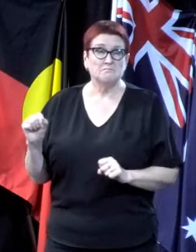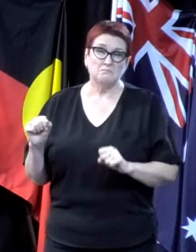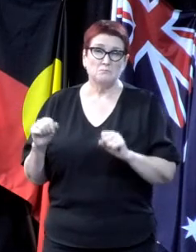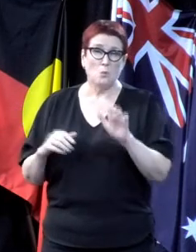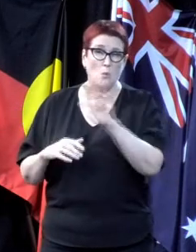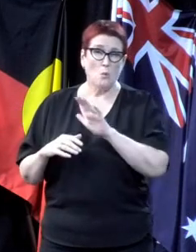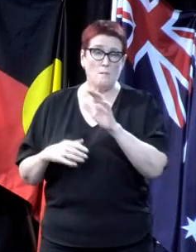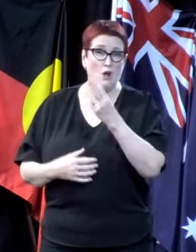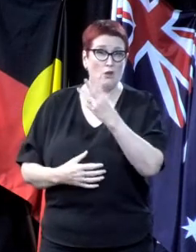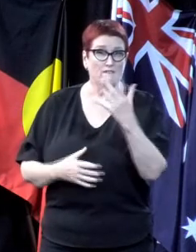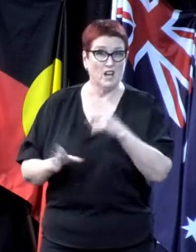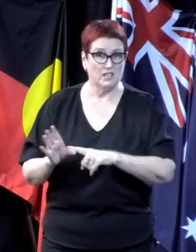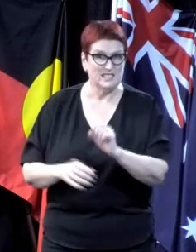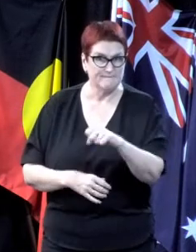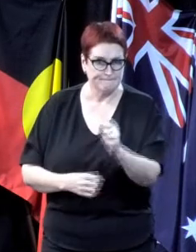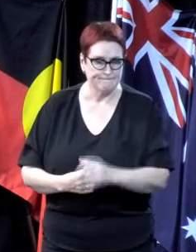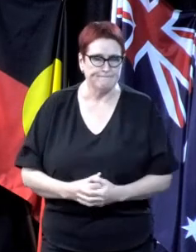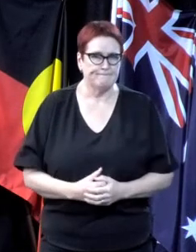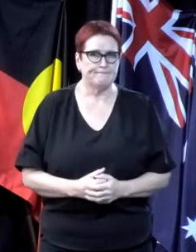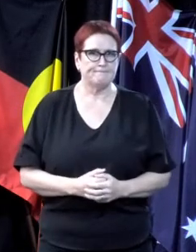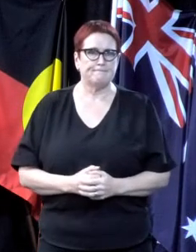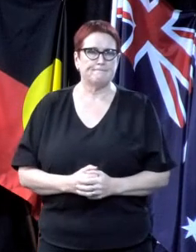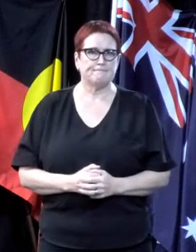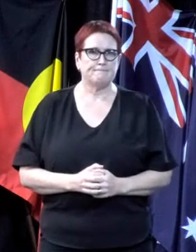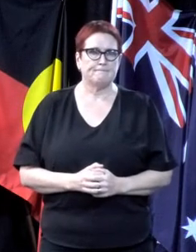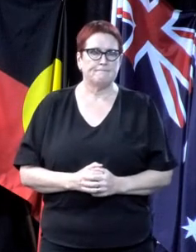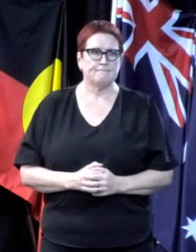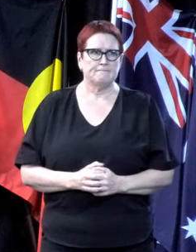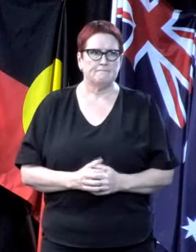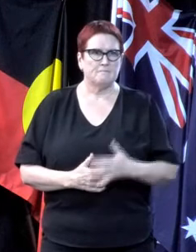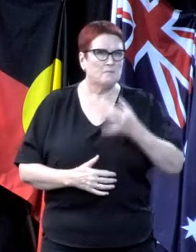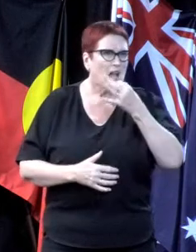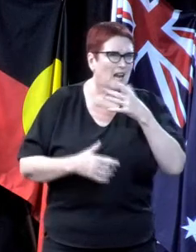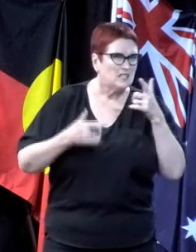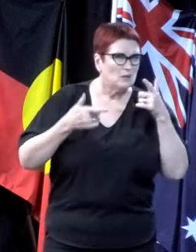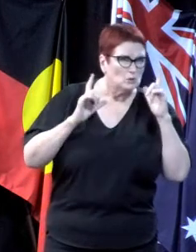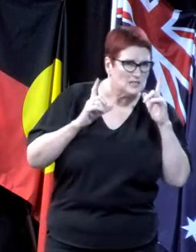And that’s in acting principal and principal role since 2008